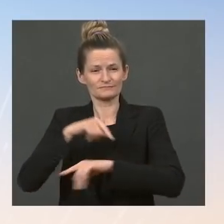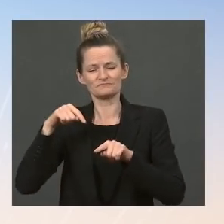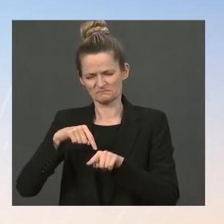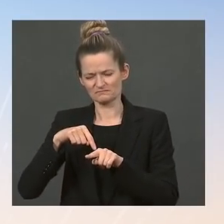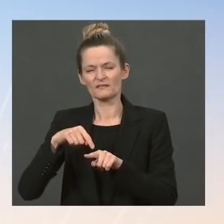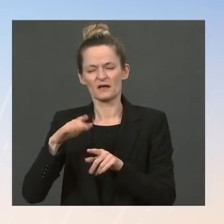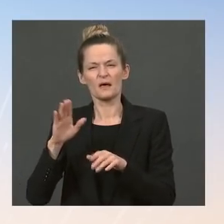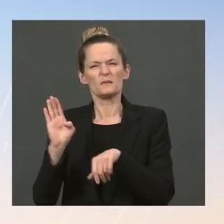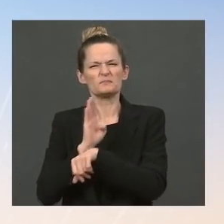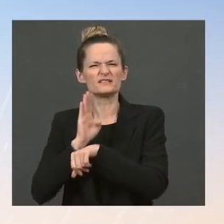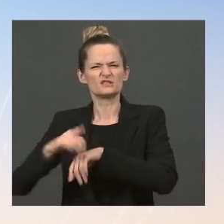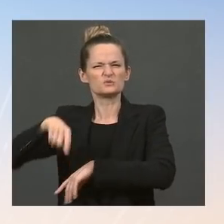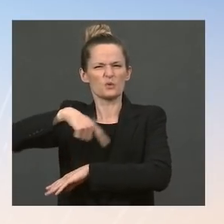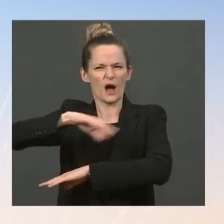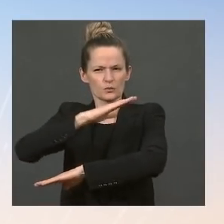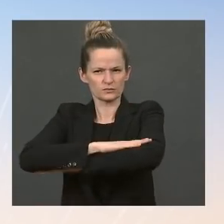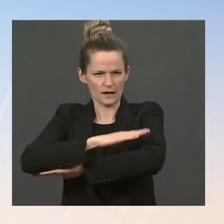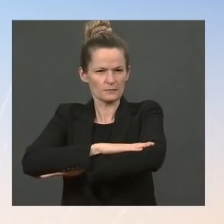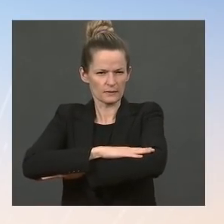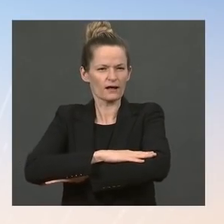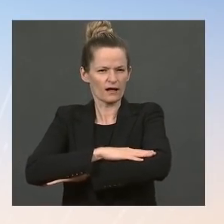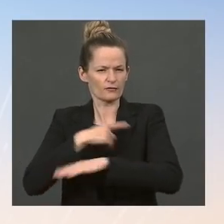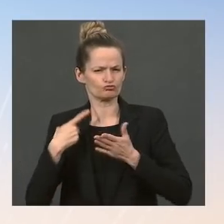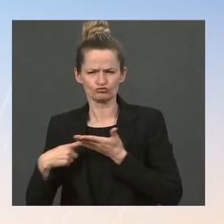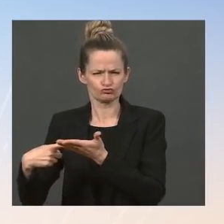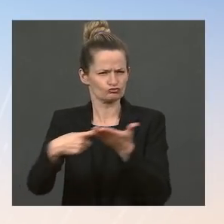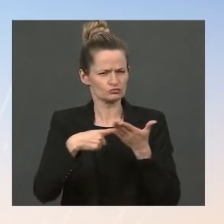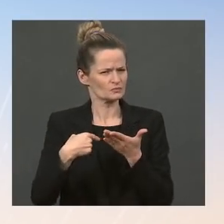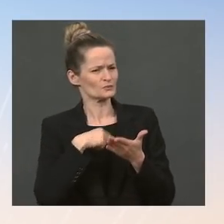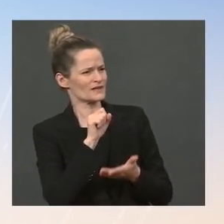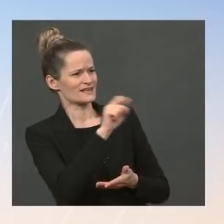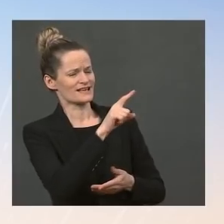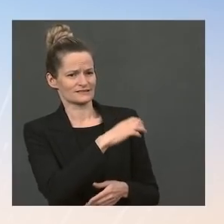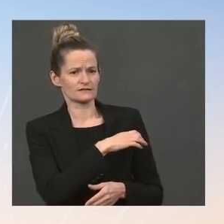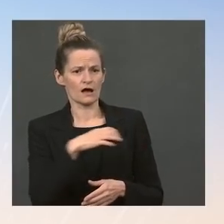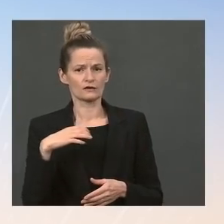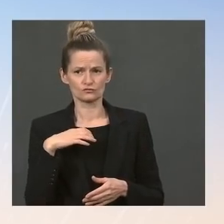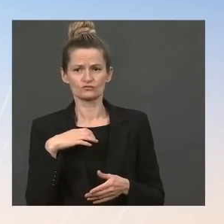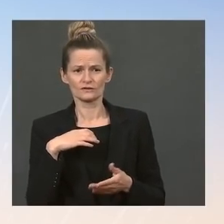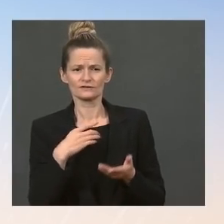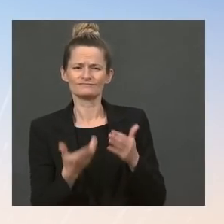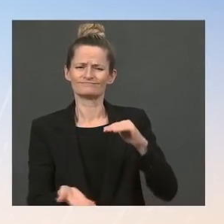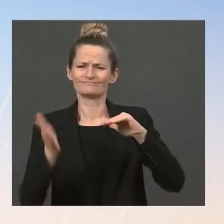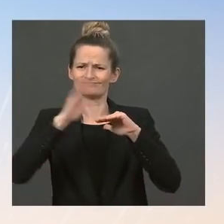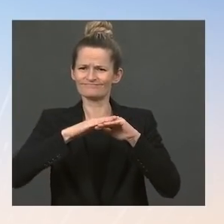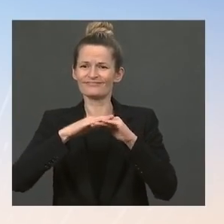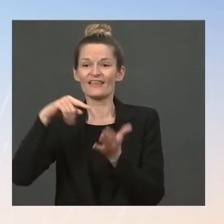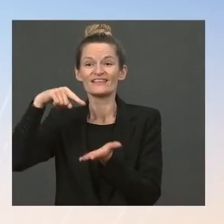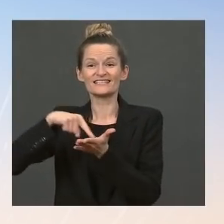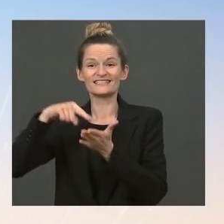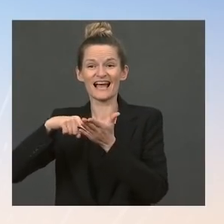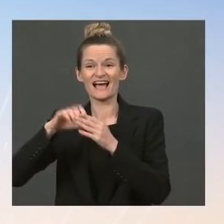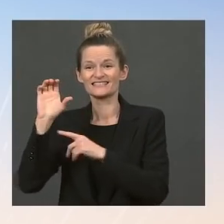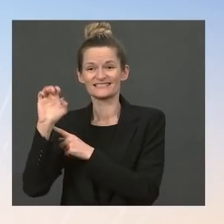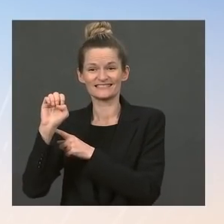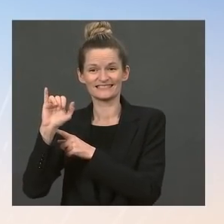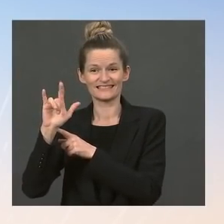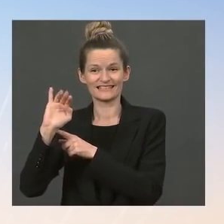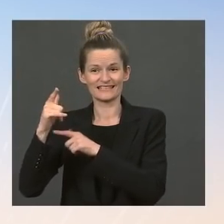to act swiftly to address the debt ceiling, underscoring that Congress -- quote, "Congress has the authority to lift the debt ceiling to safeguard the full faith